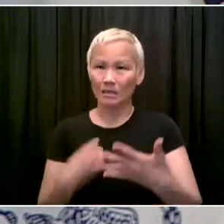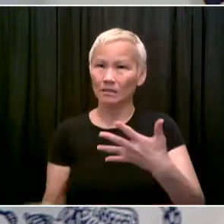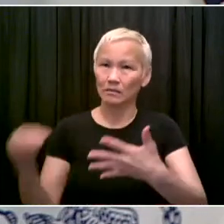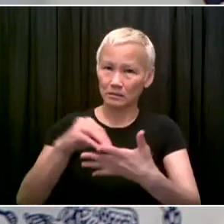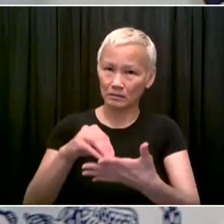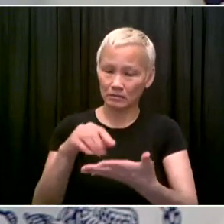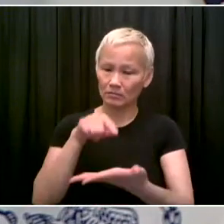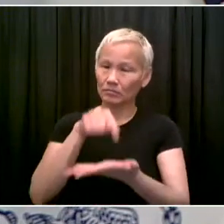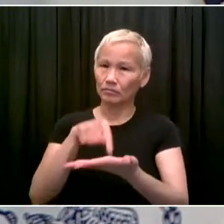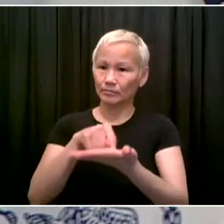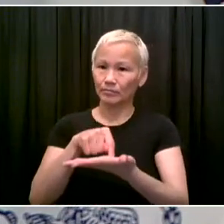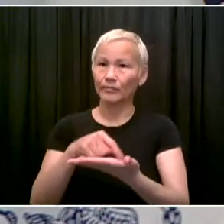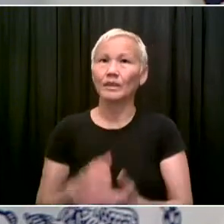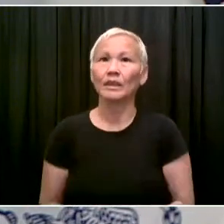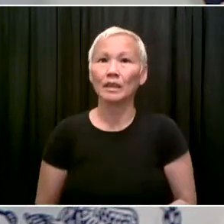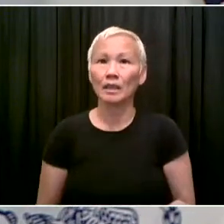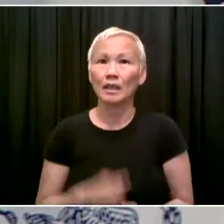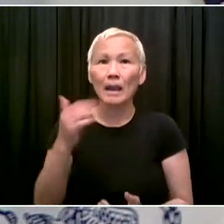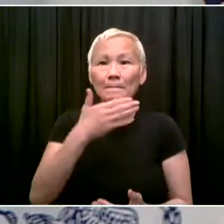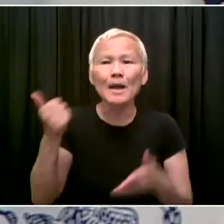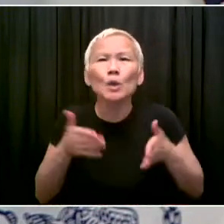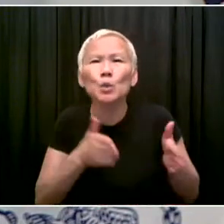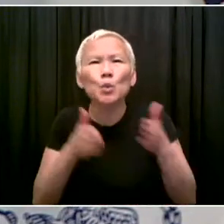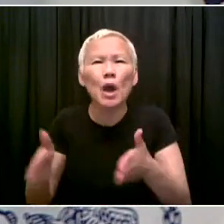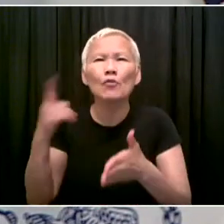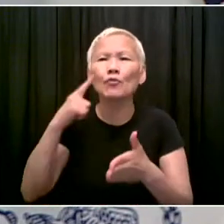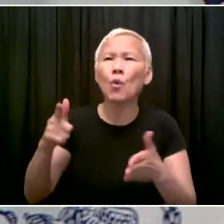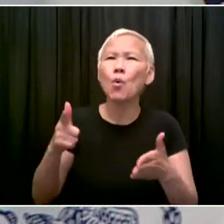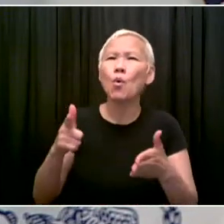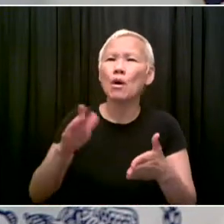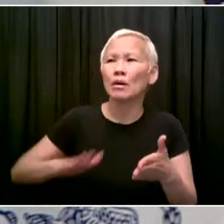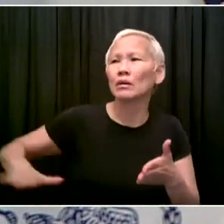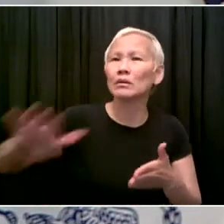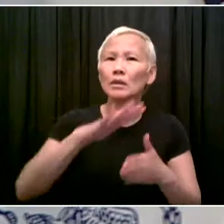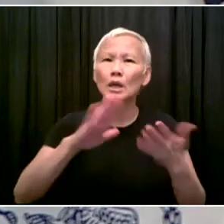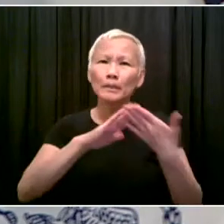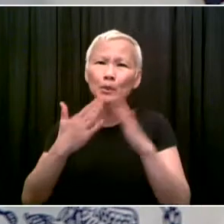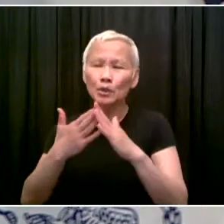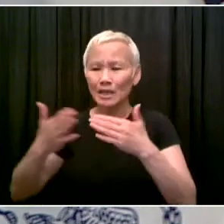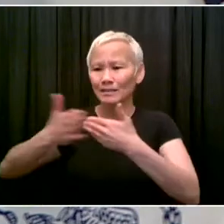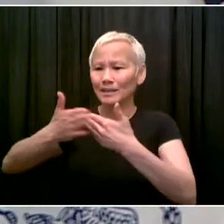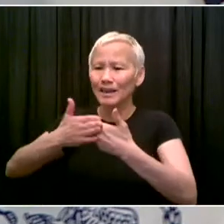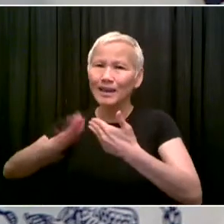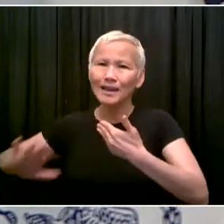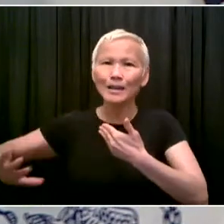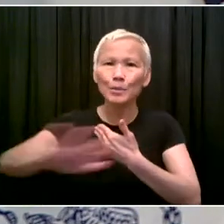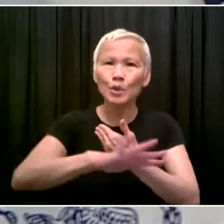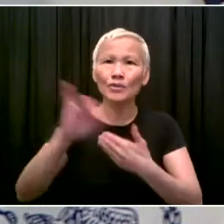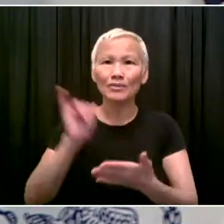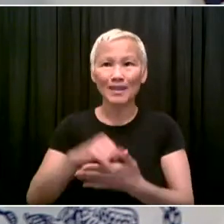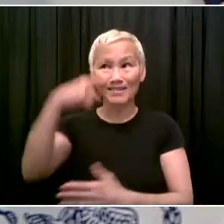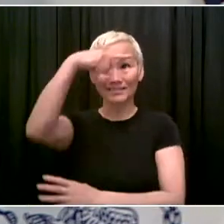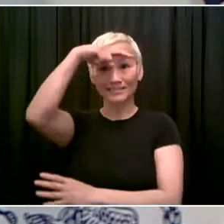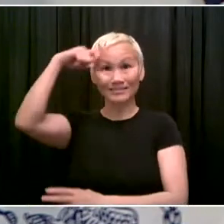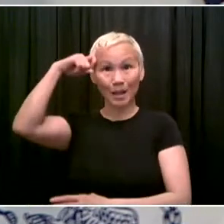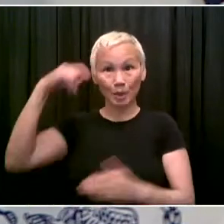OF THEIR OWN POTENTIAL AND POSSIBILITY. IT IS THE RIGHT THING TO DO ON